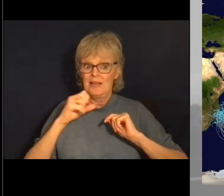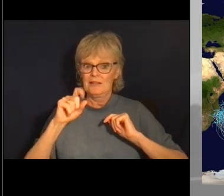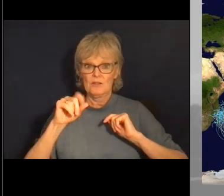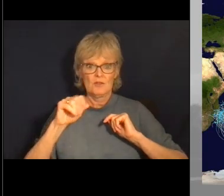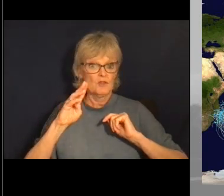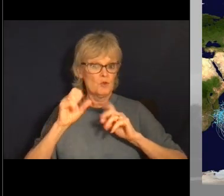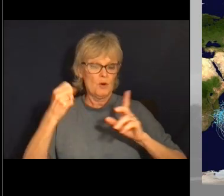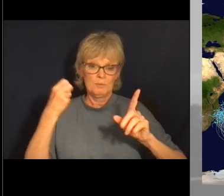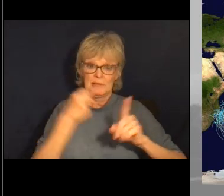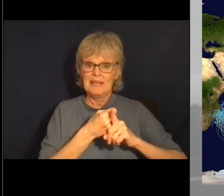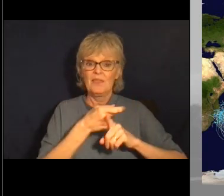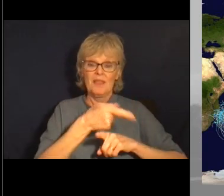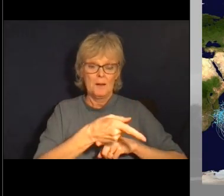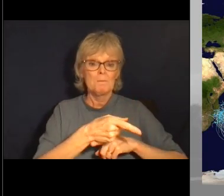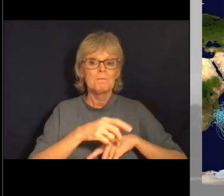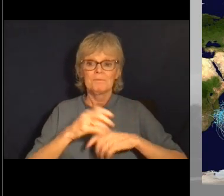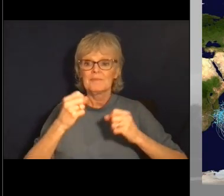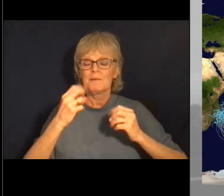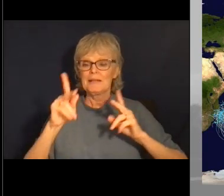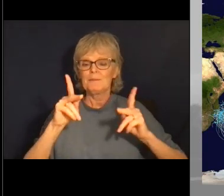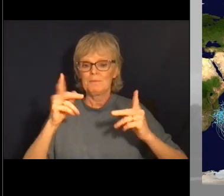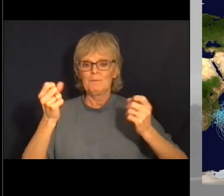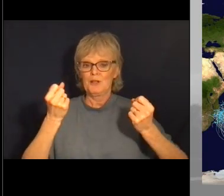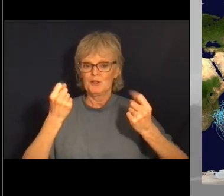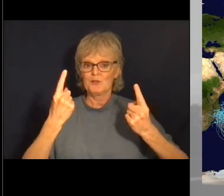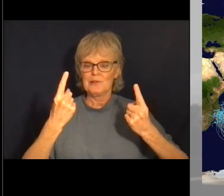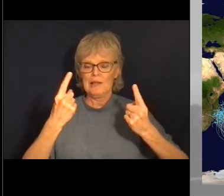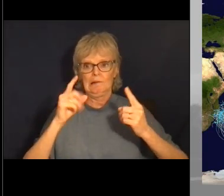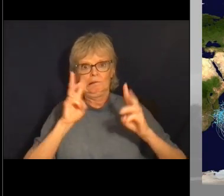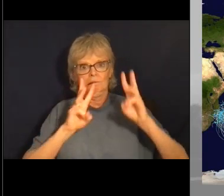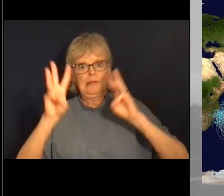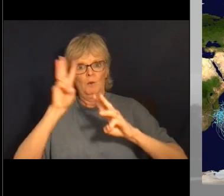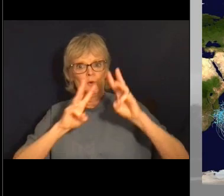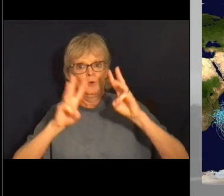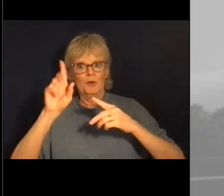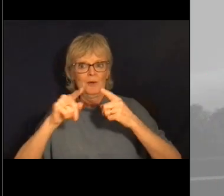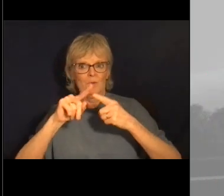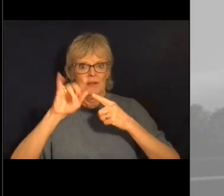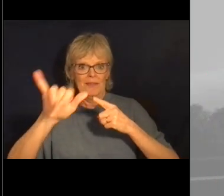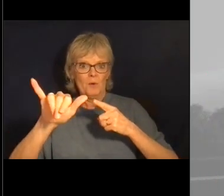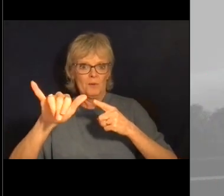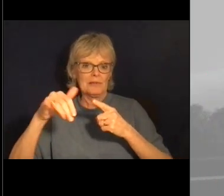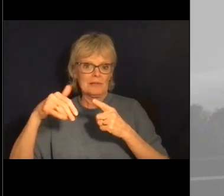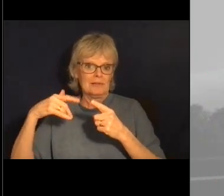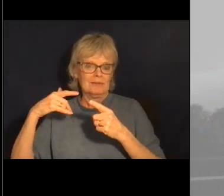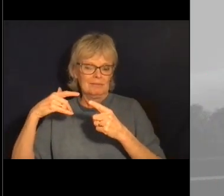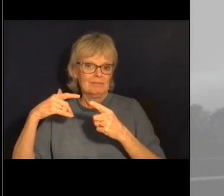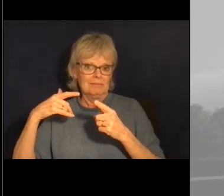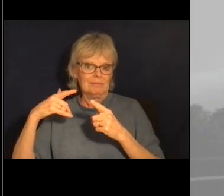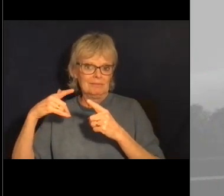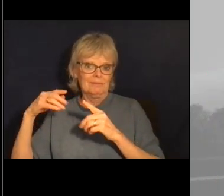So it's something that a lot of people can relate to and have to worry about when those types of things come. So what are the hazards in a hurricane?